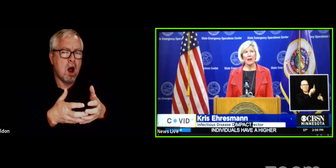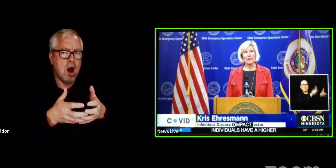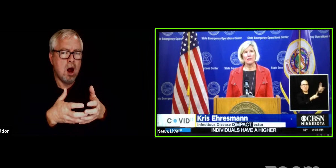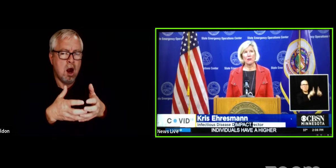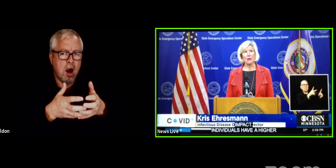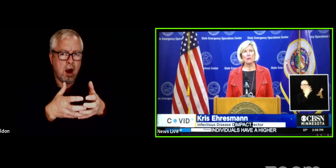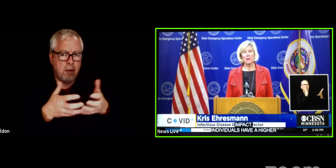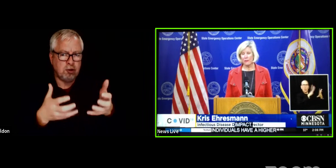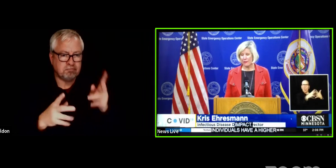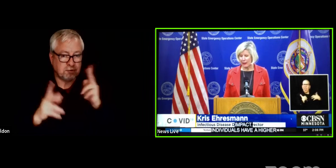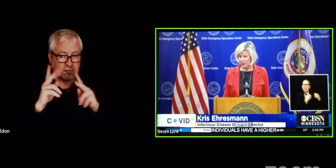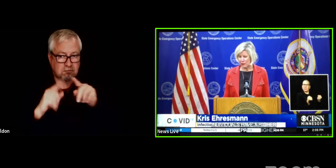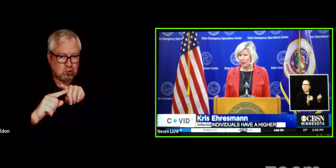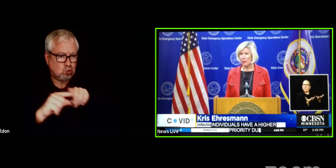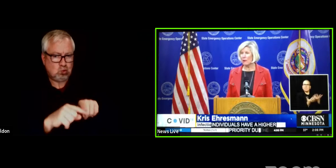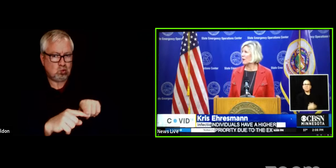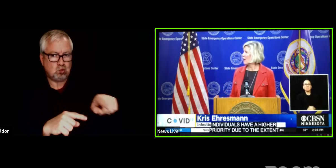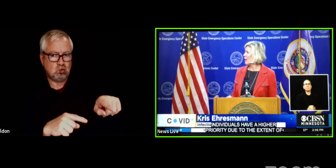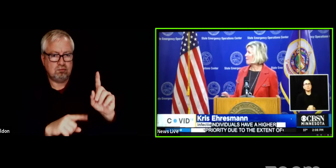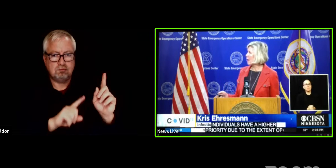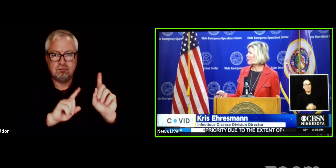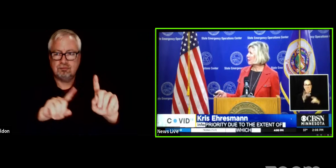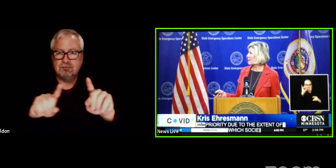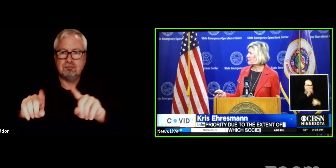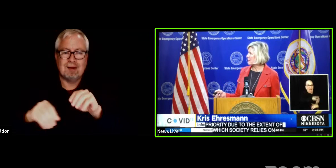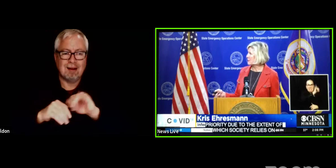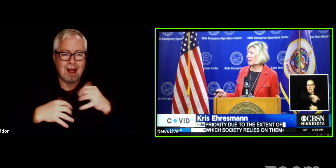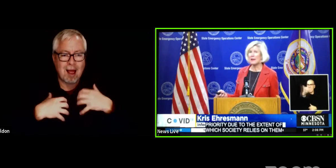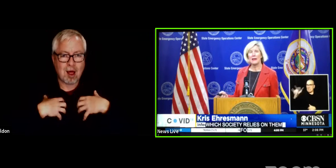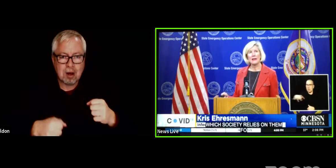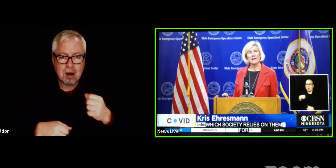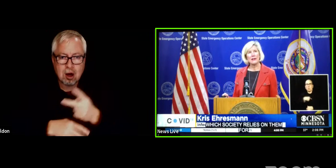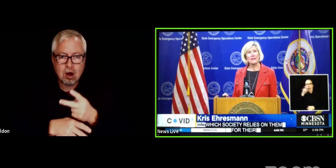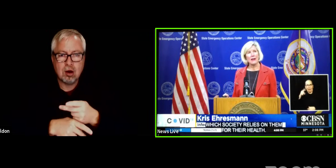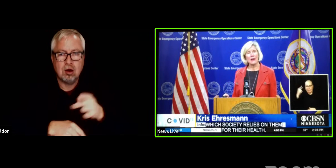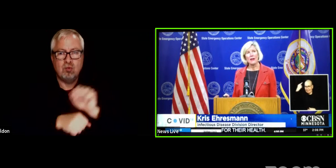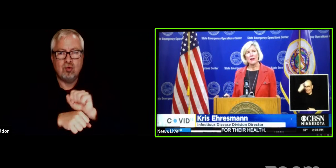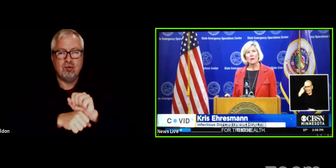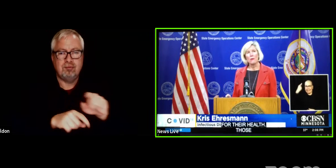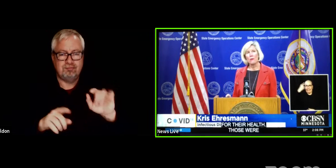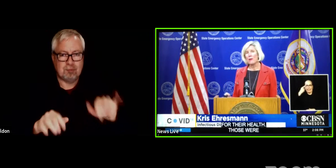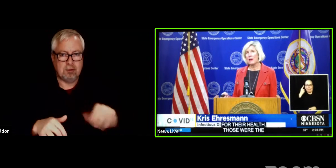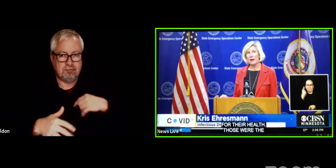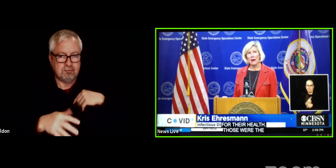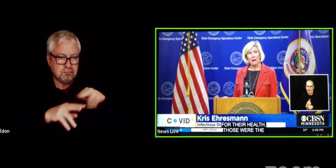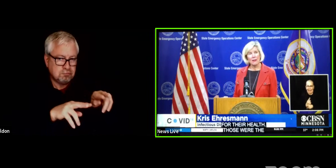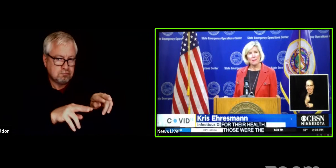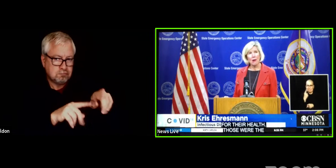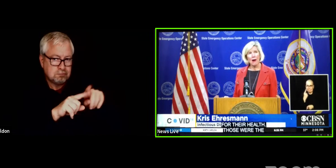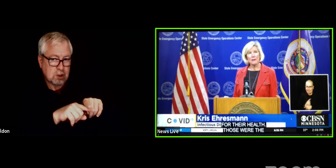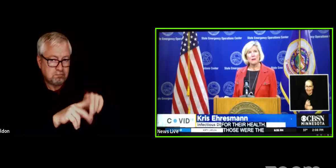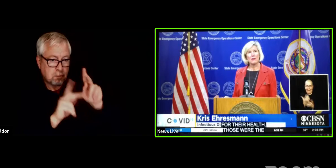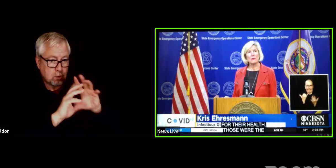AND SO THOSE WERE THE FACTORS THAT WERE PART OF OUR DECISION-MAKING. AND AS I SAID, WE ARE IN THE PAUSE BECAUSE